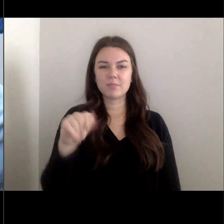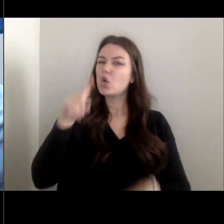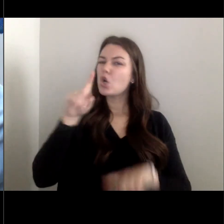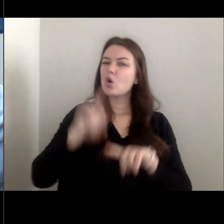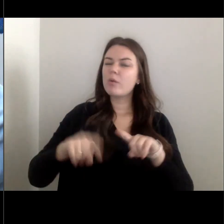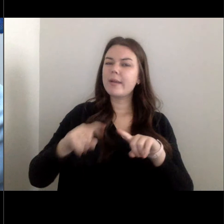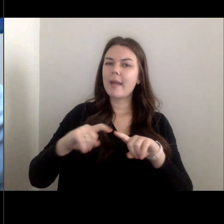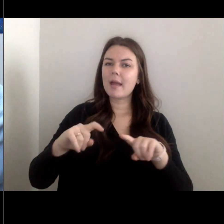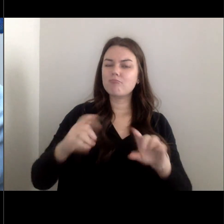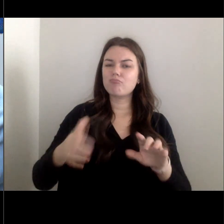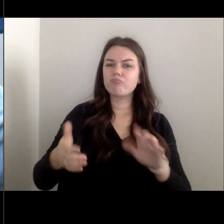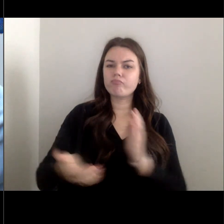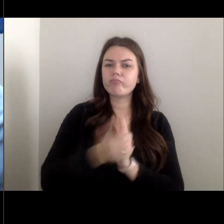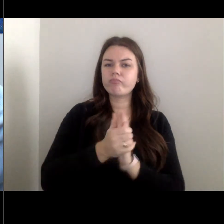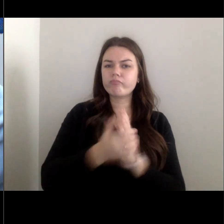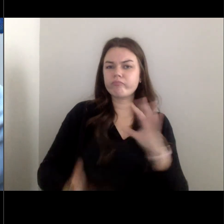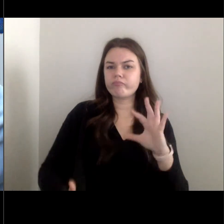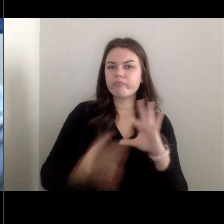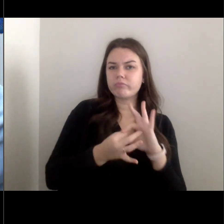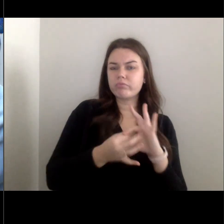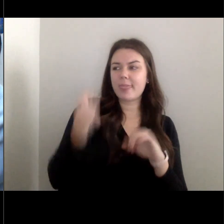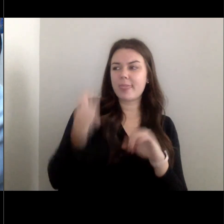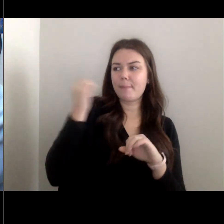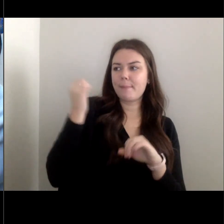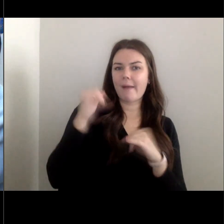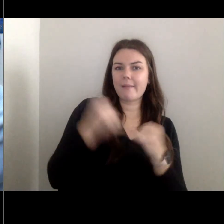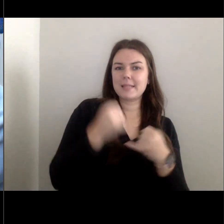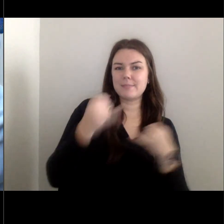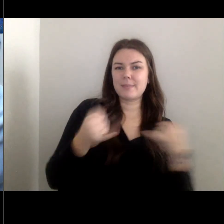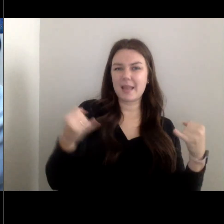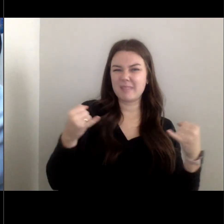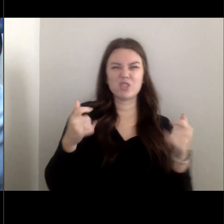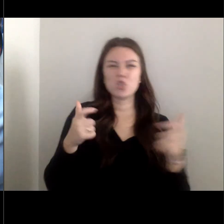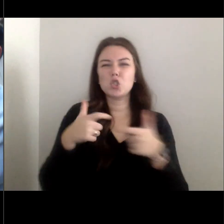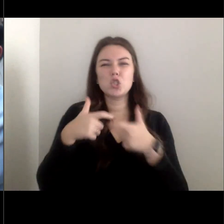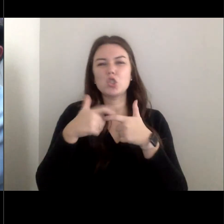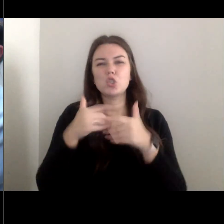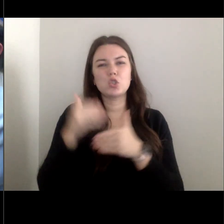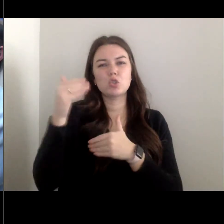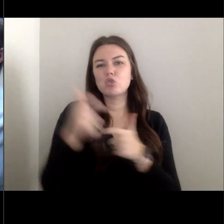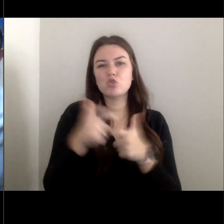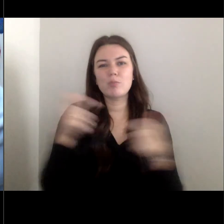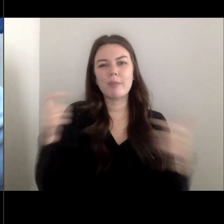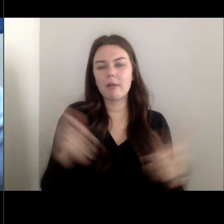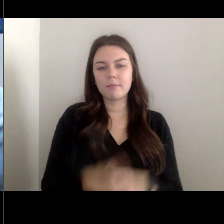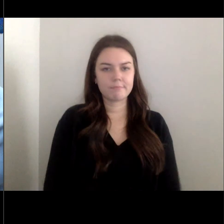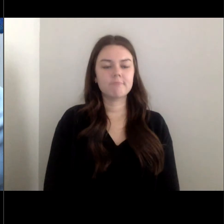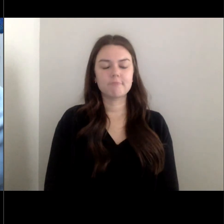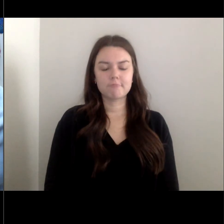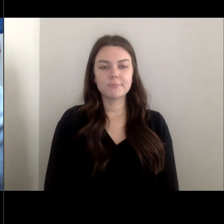on that spaghetti tag, like we did on the acoustic tag, because it's just too big. Also these satellite tags buoyant.